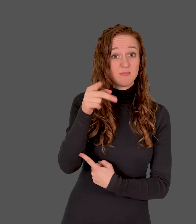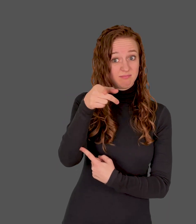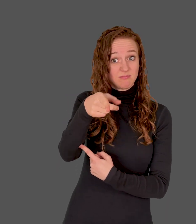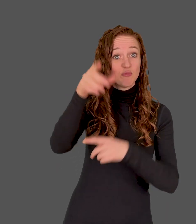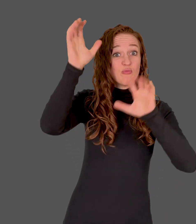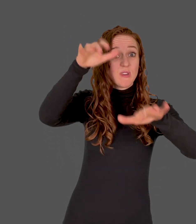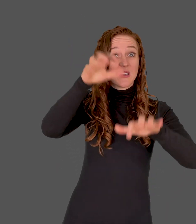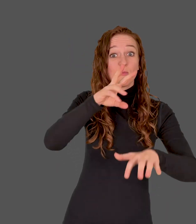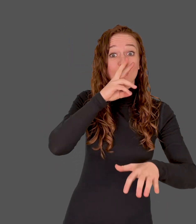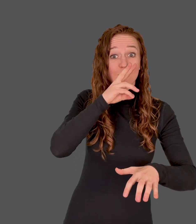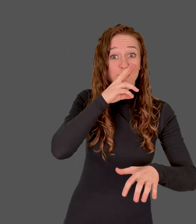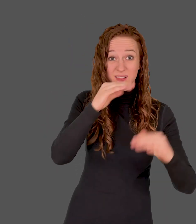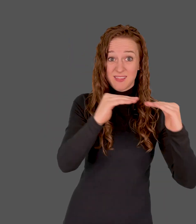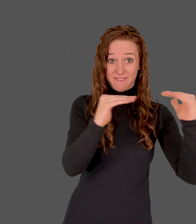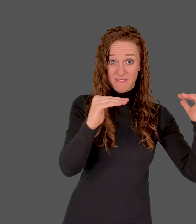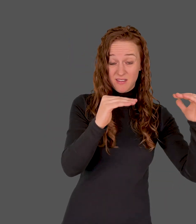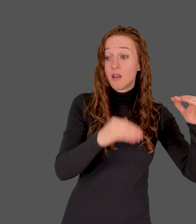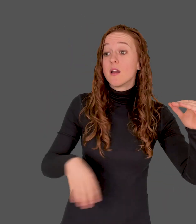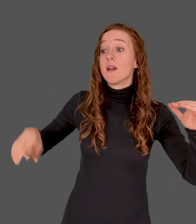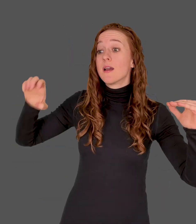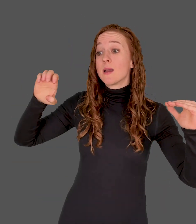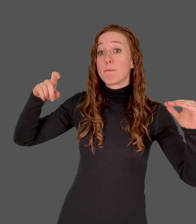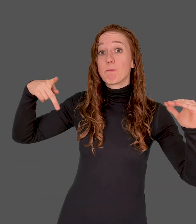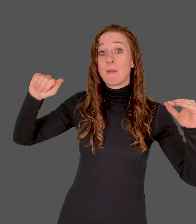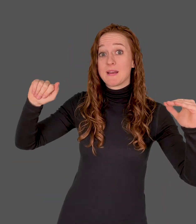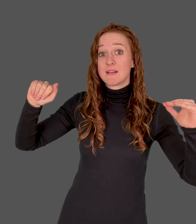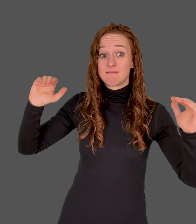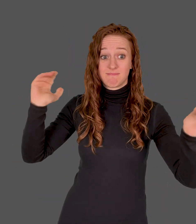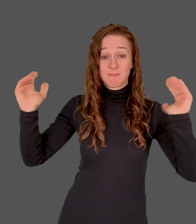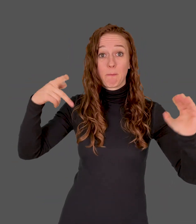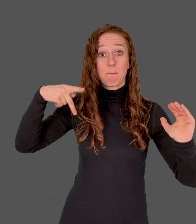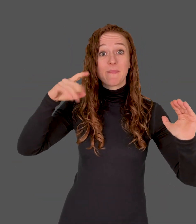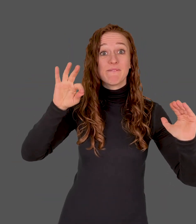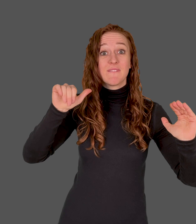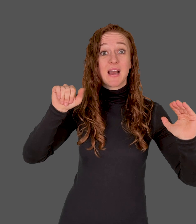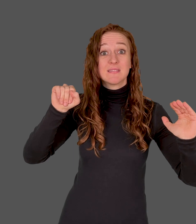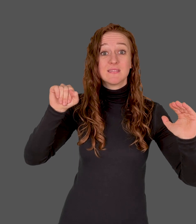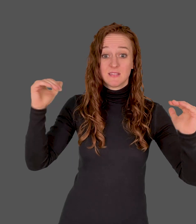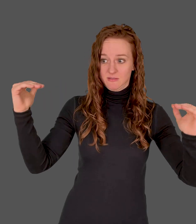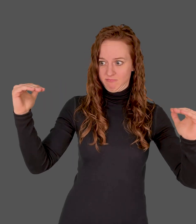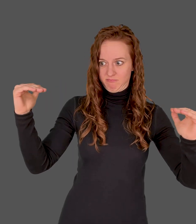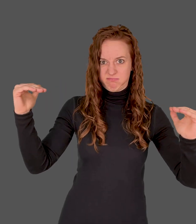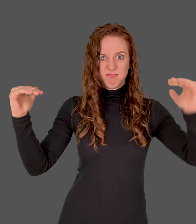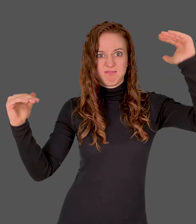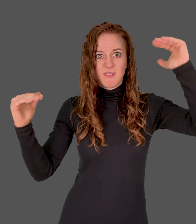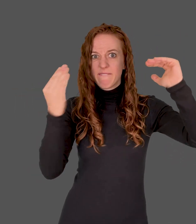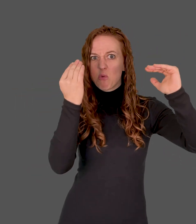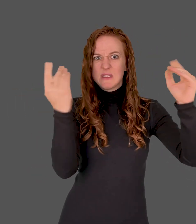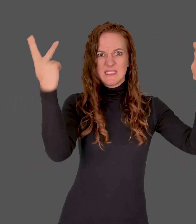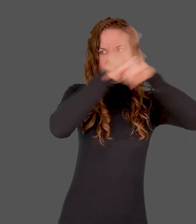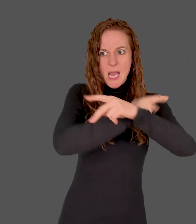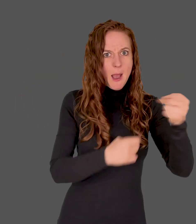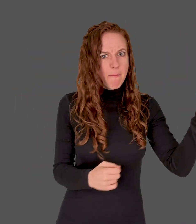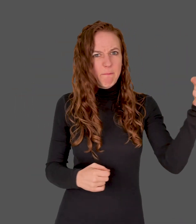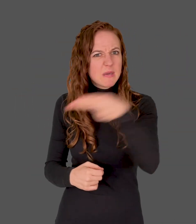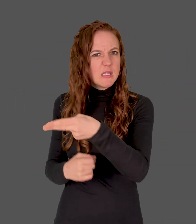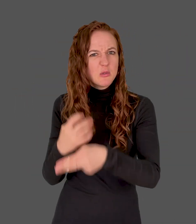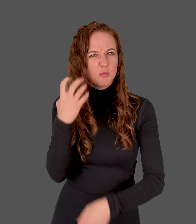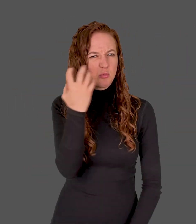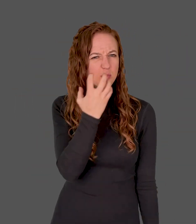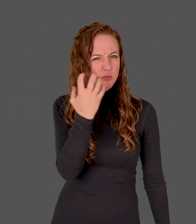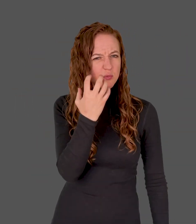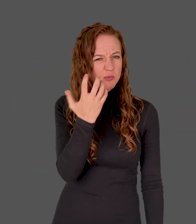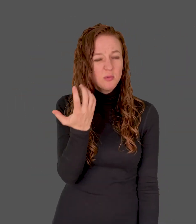where researchers found some chemicals exceed EPA guidelines by 14-fold.